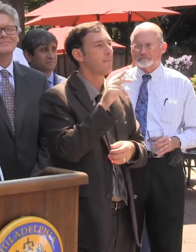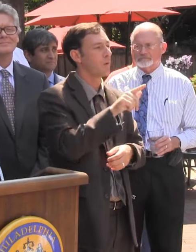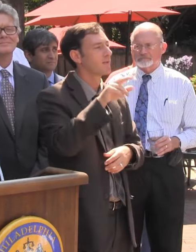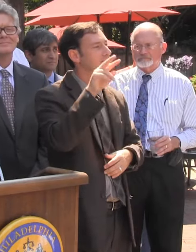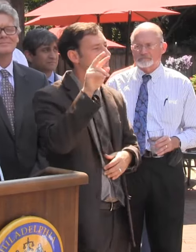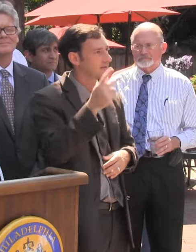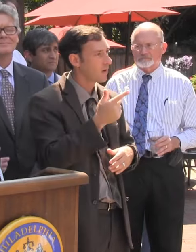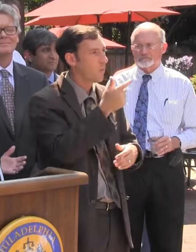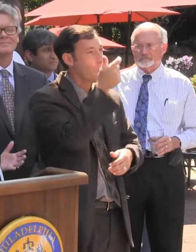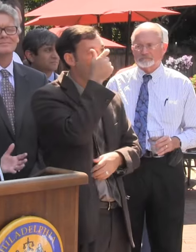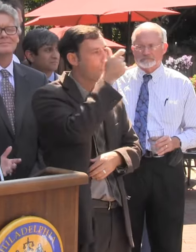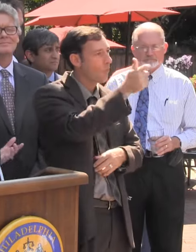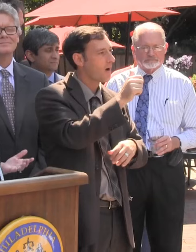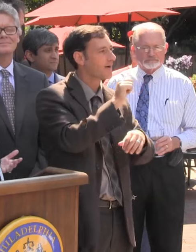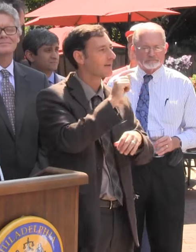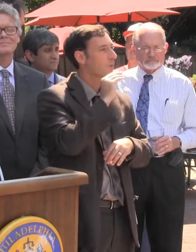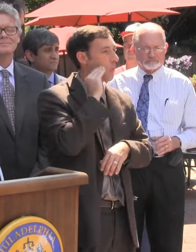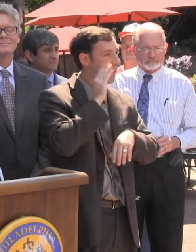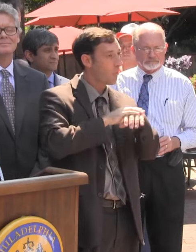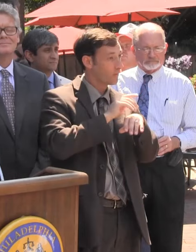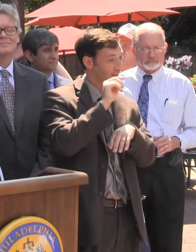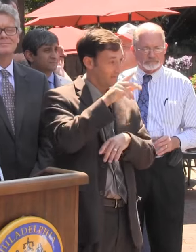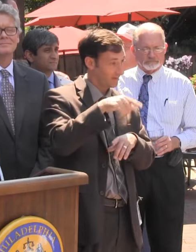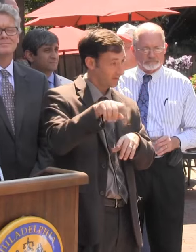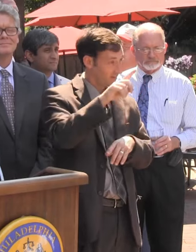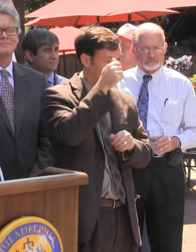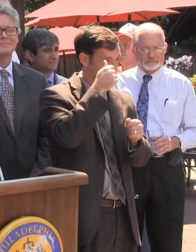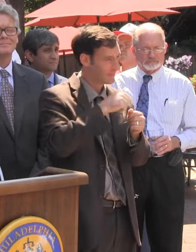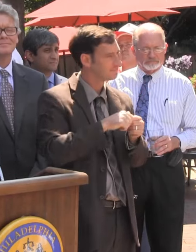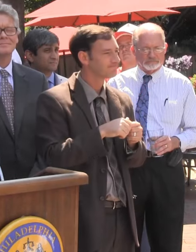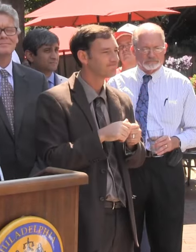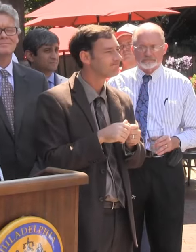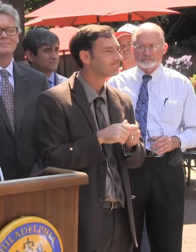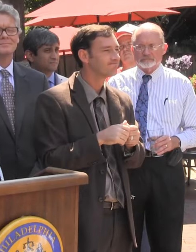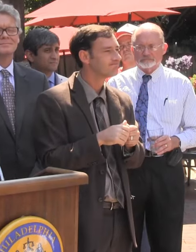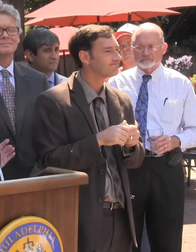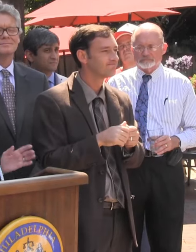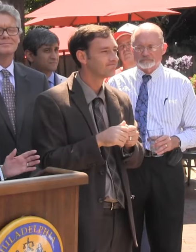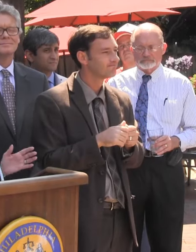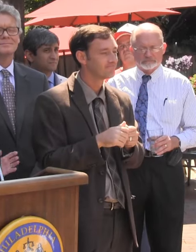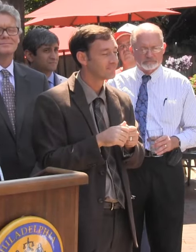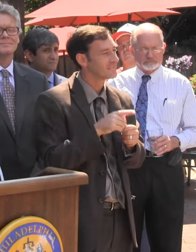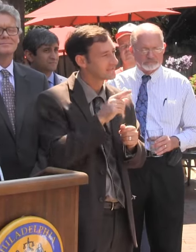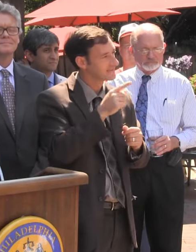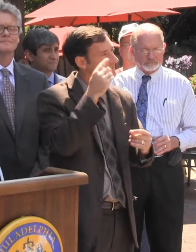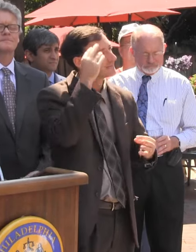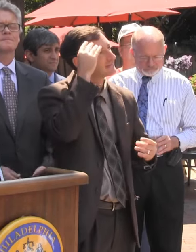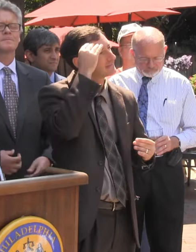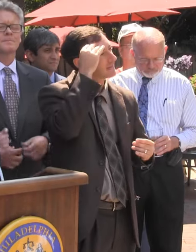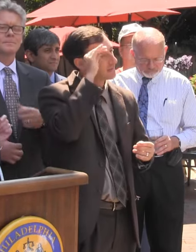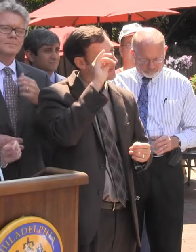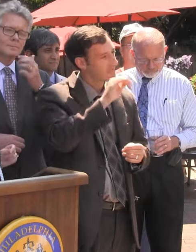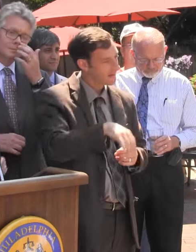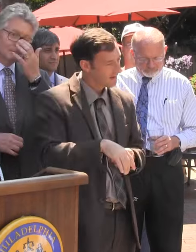of watching it at home on their TV? While you think about that question, I come here